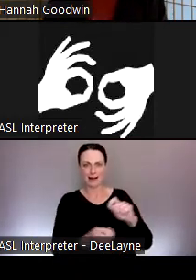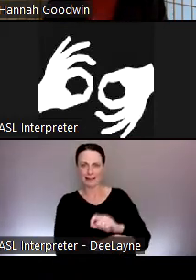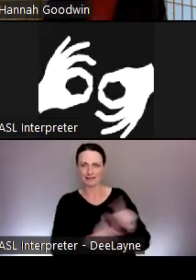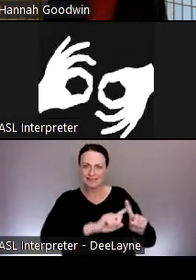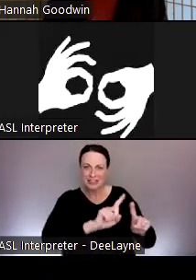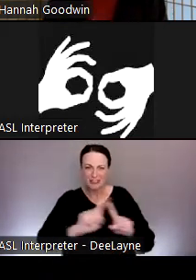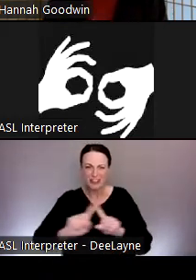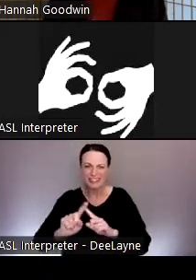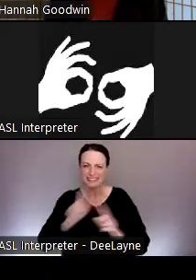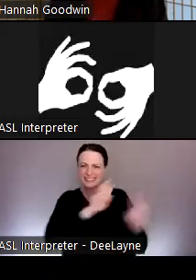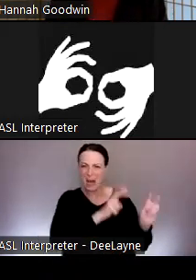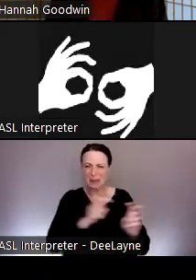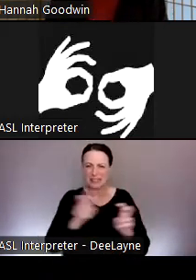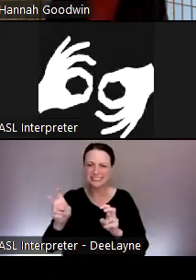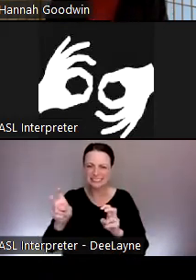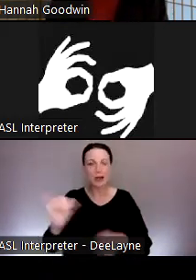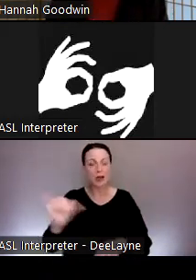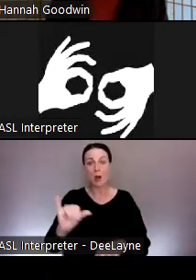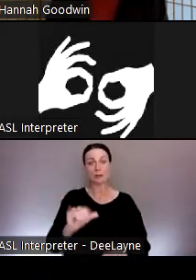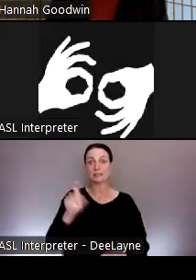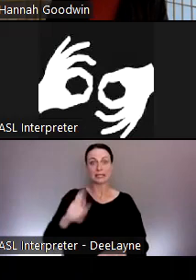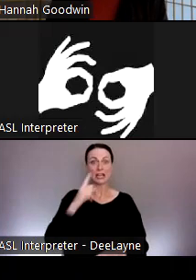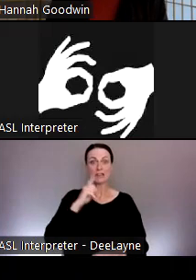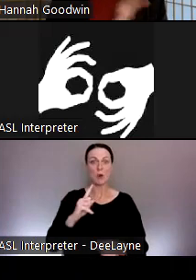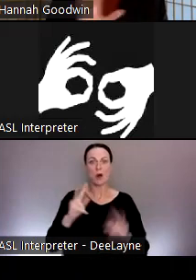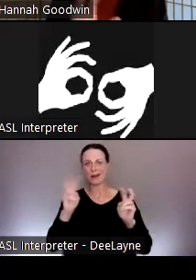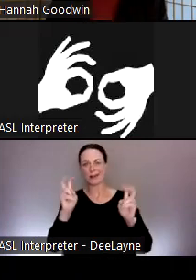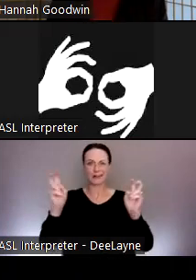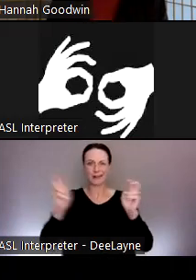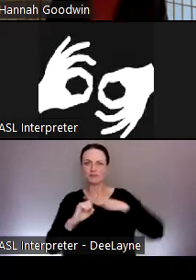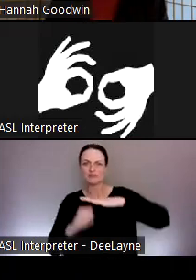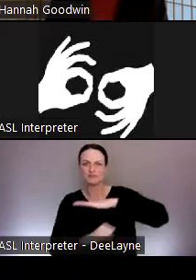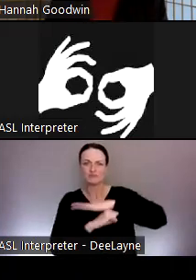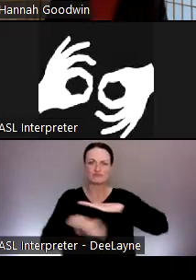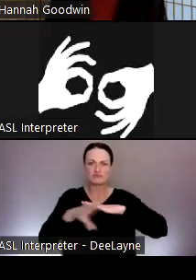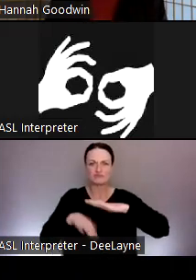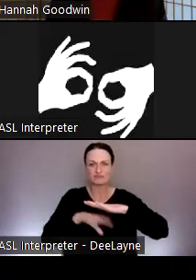and also always a need for kind of the foundation of accessibility.